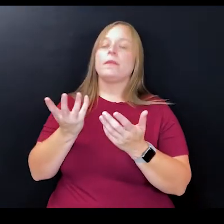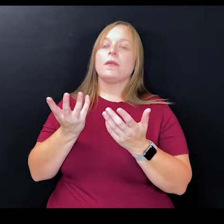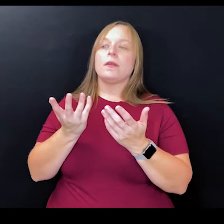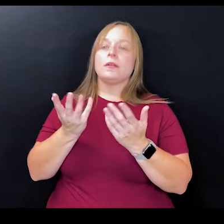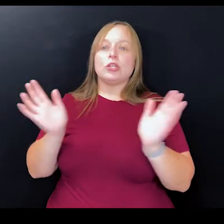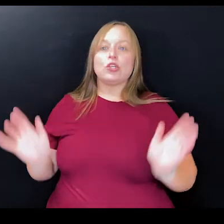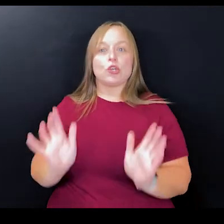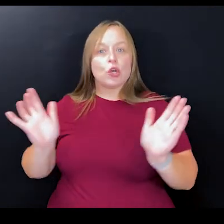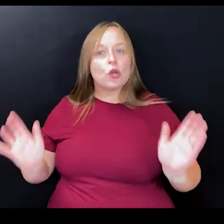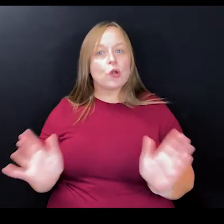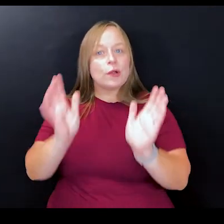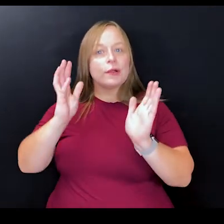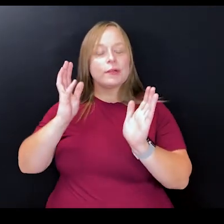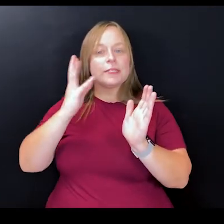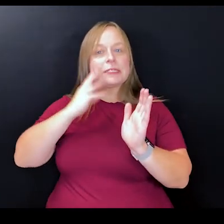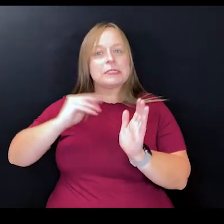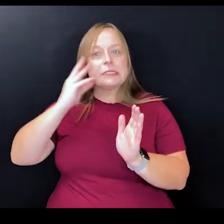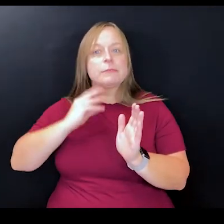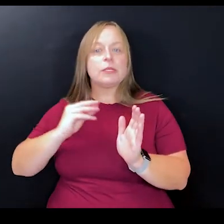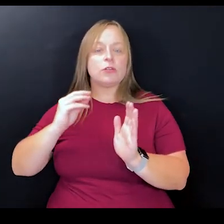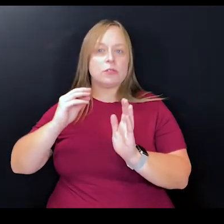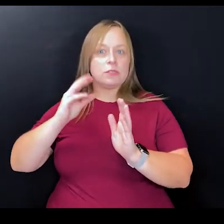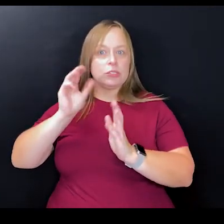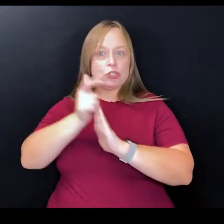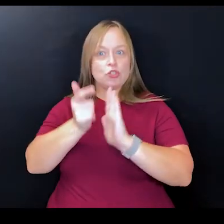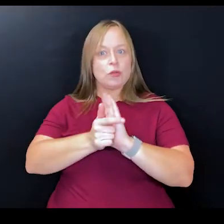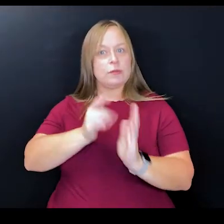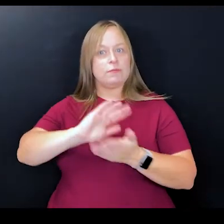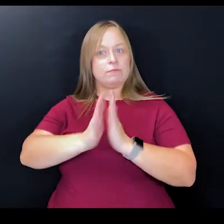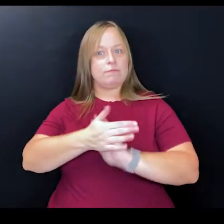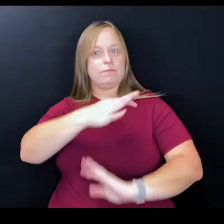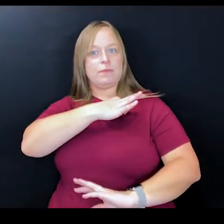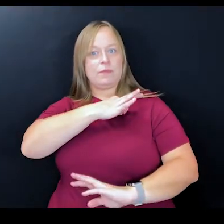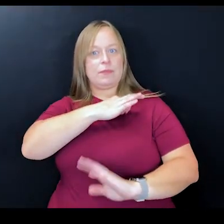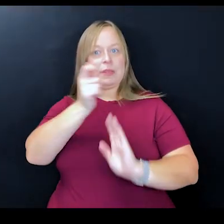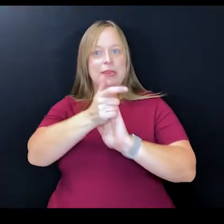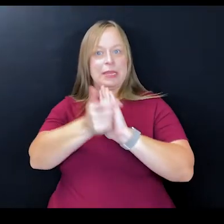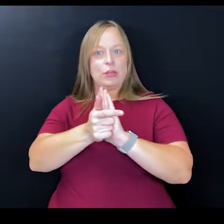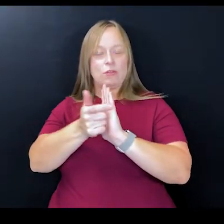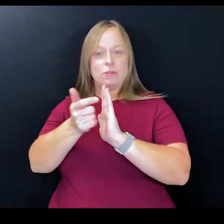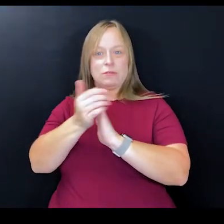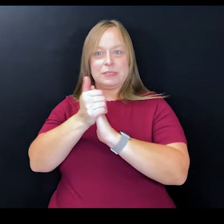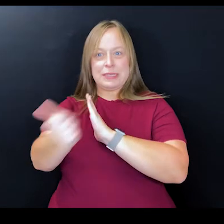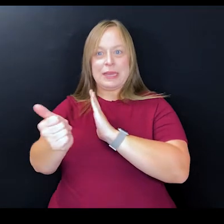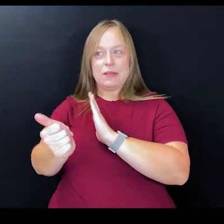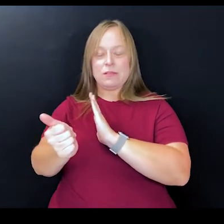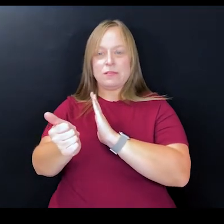encourage experienced attorneys to volunteer their legal skills and experience